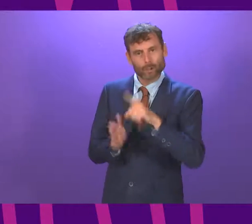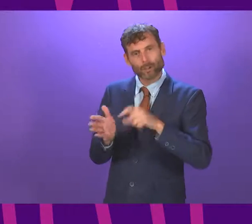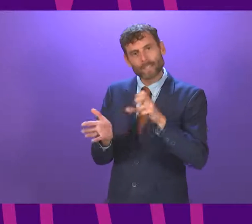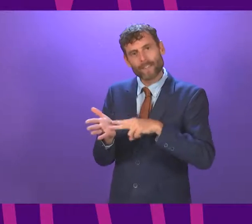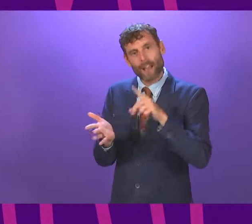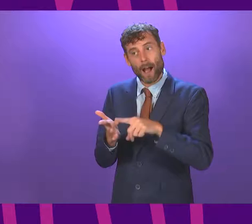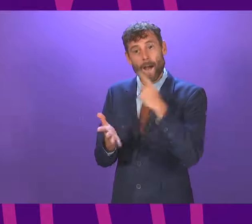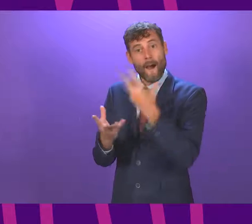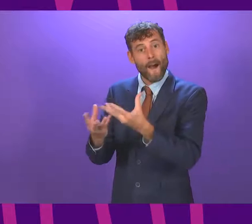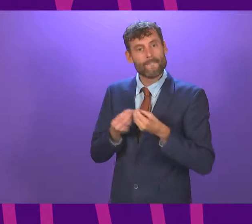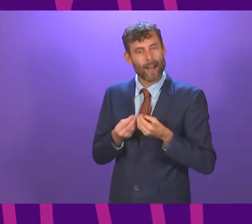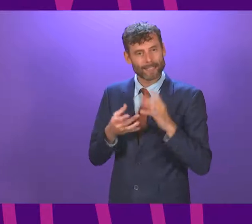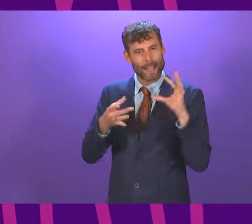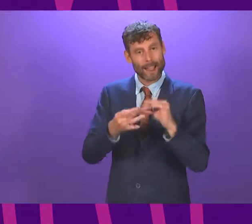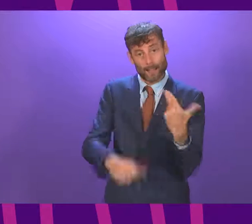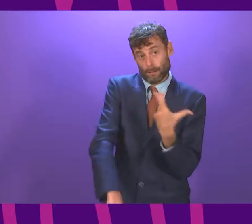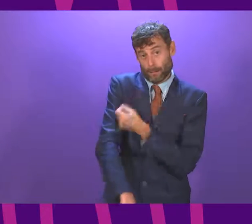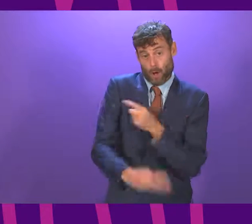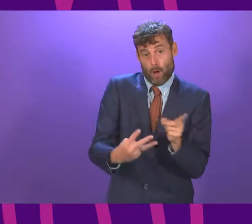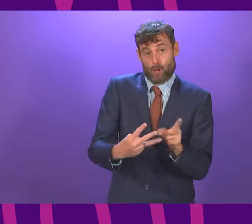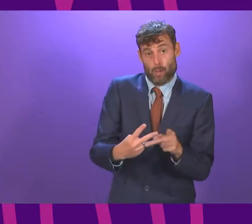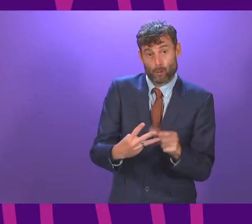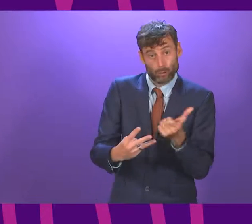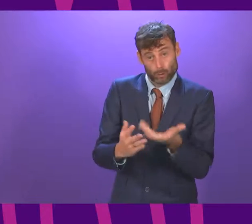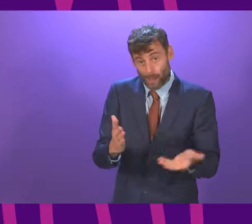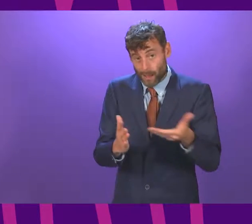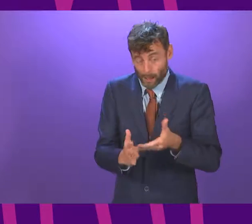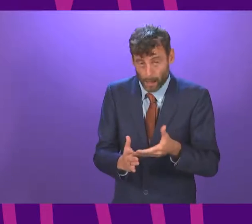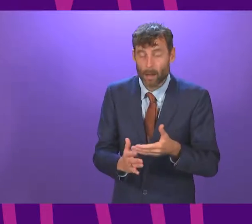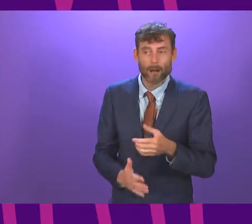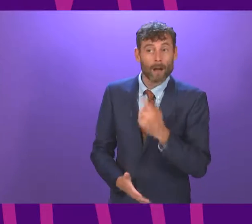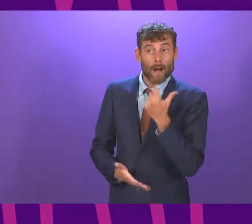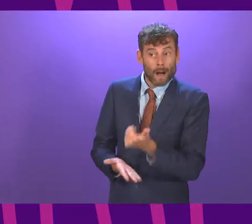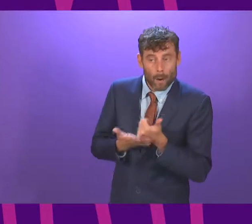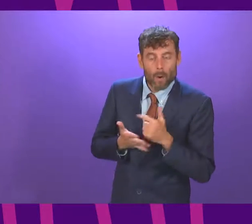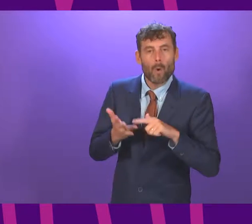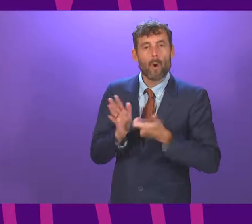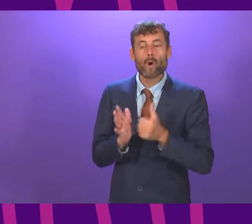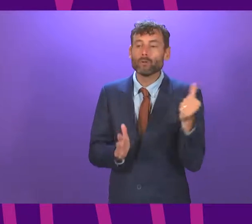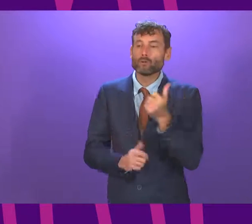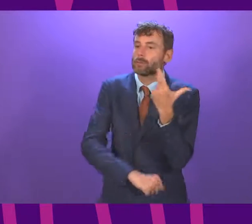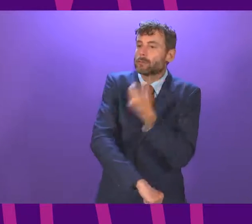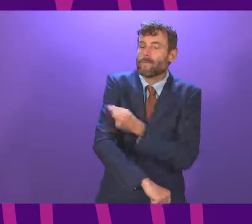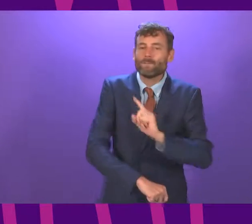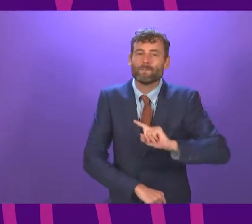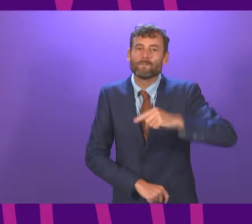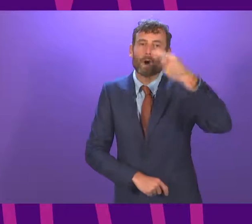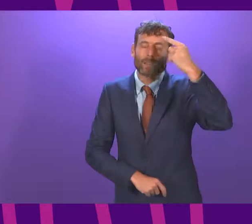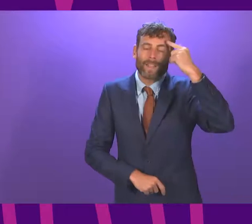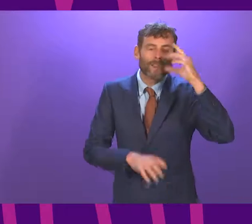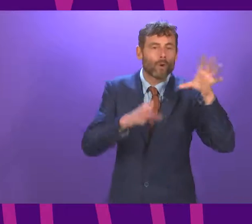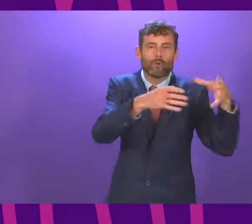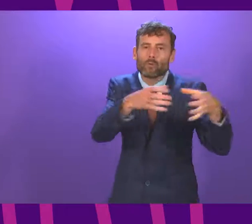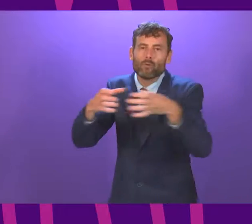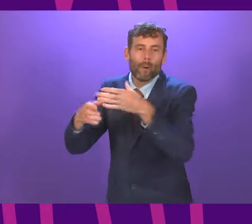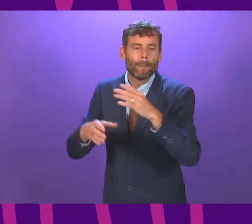and any advice that is produced on occupational groupings. That is not a step that was taken